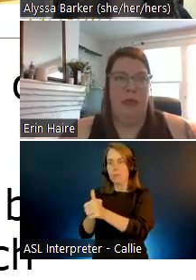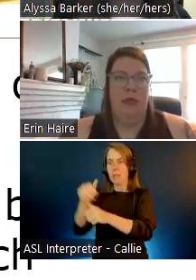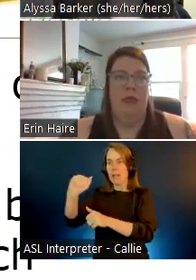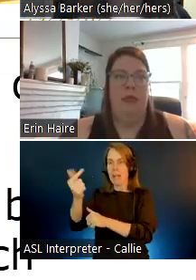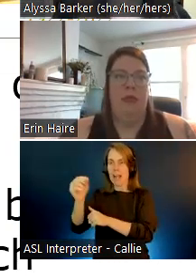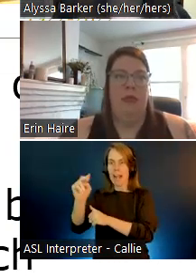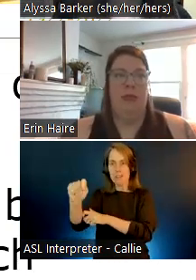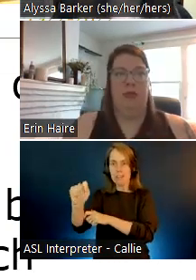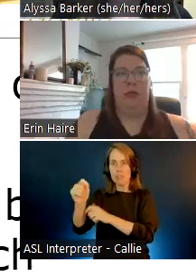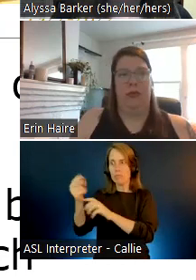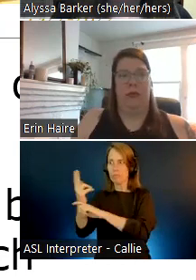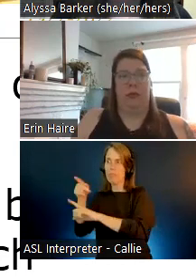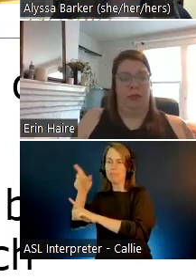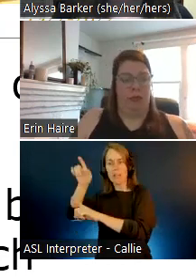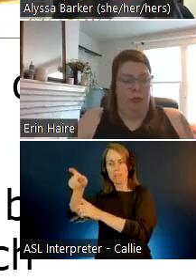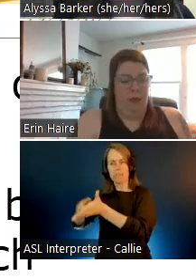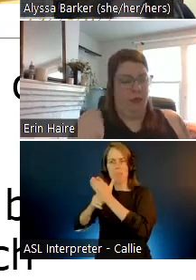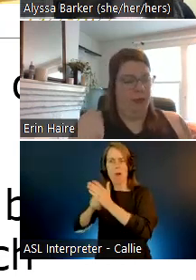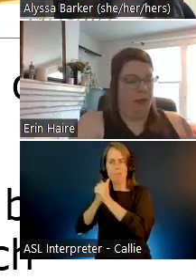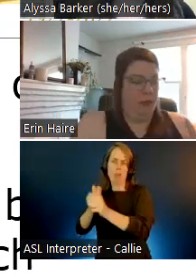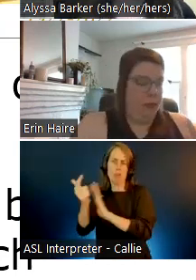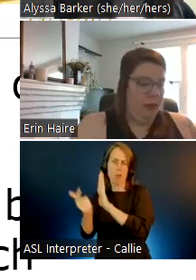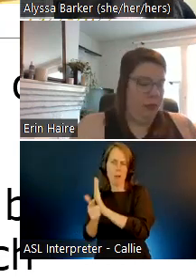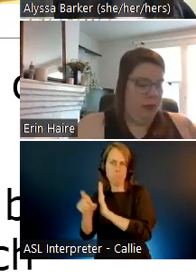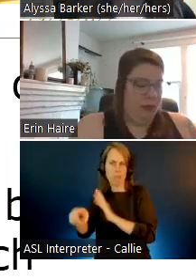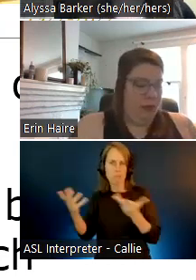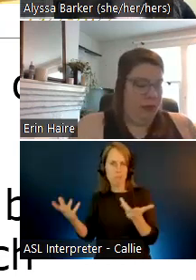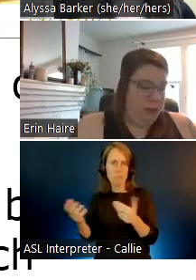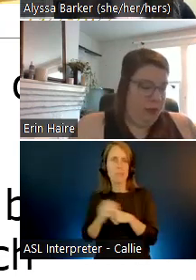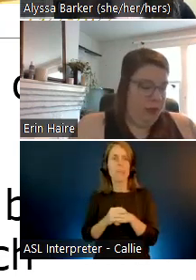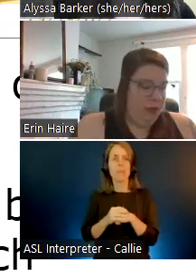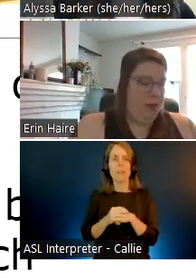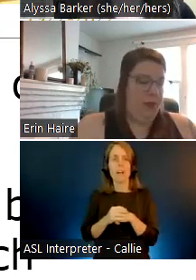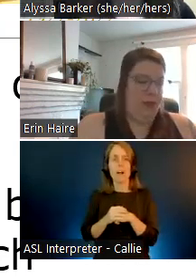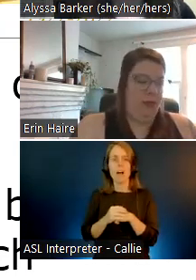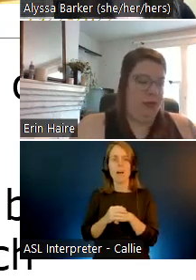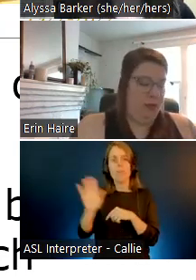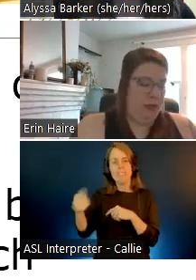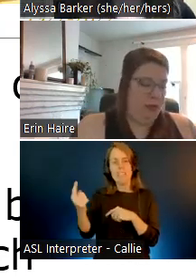homes apply if the person owns three or fewer homes and that doesn't include that it does